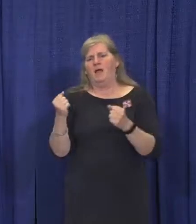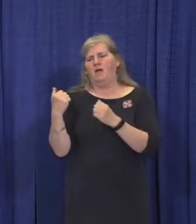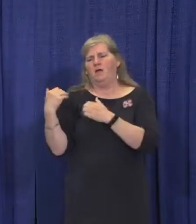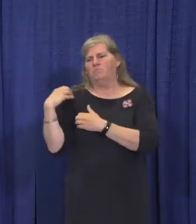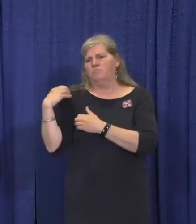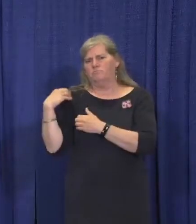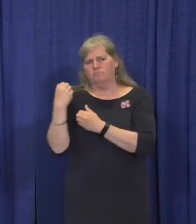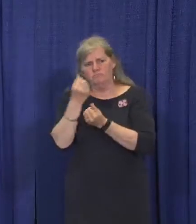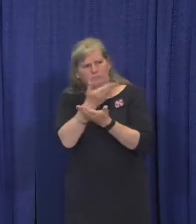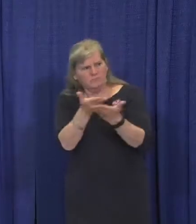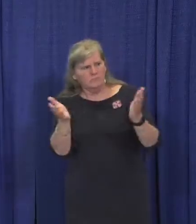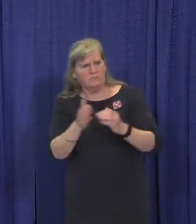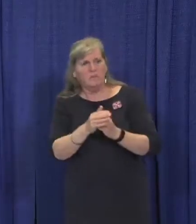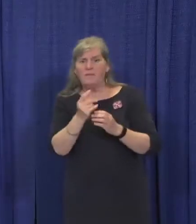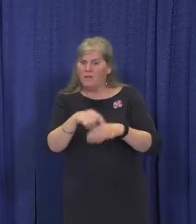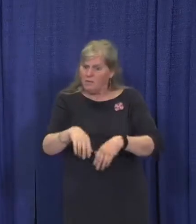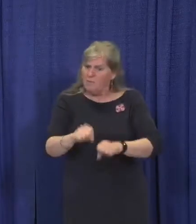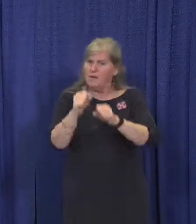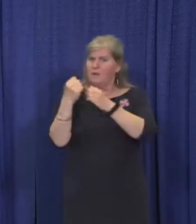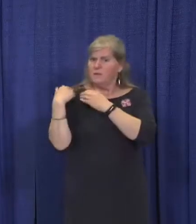keep us safe and they've been